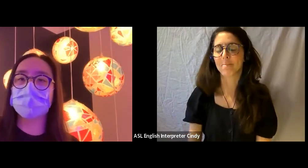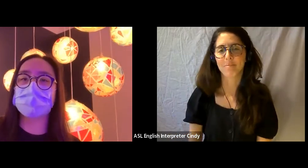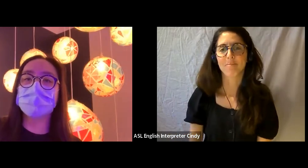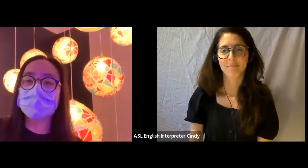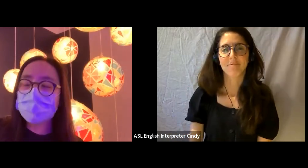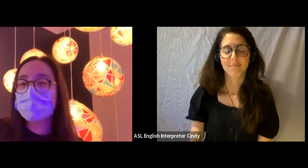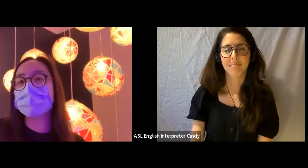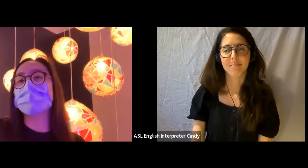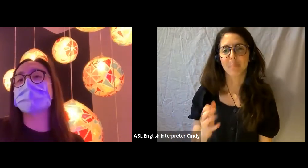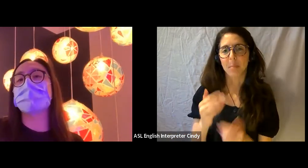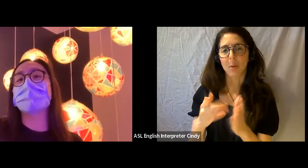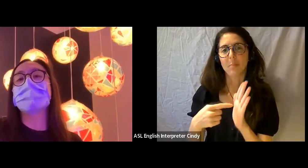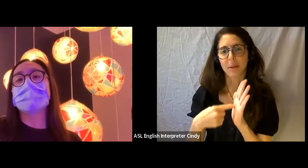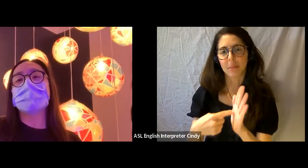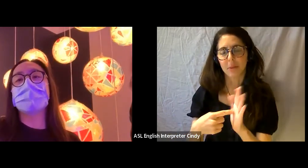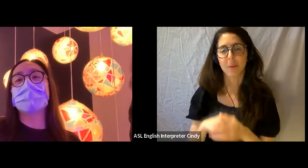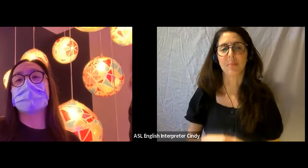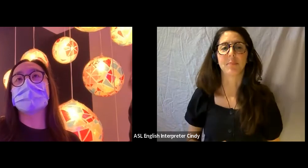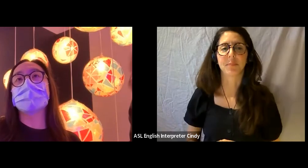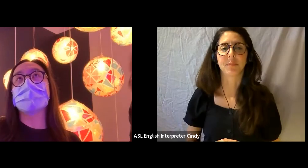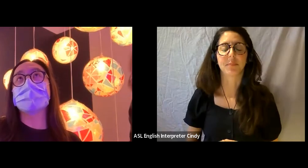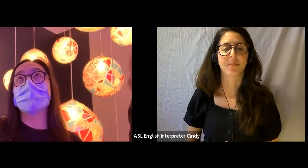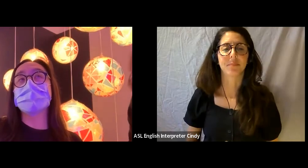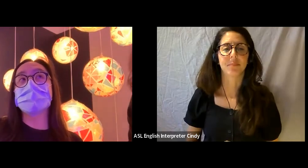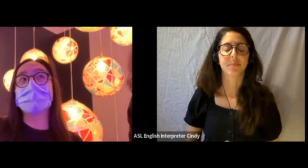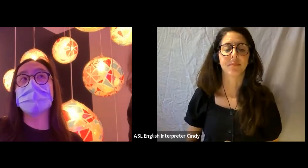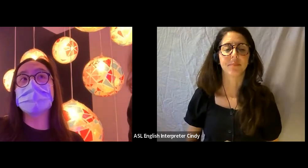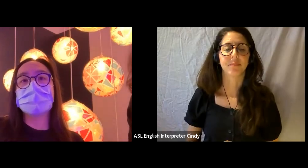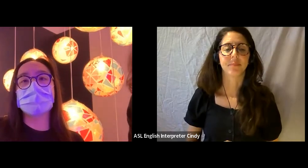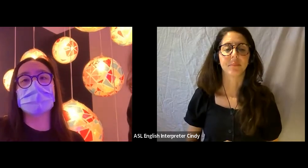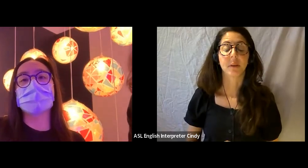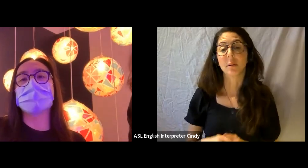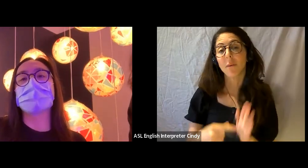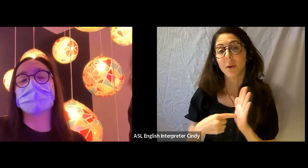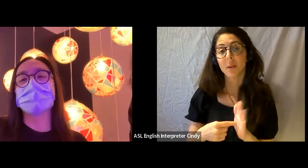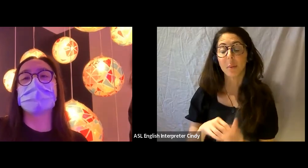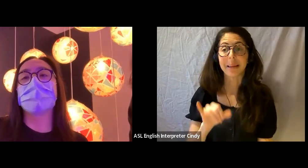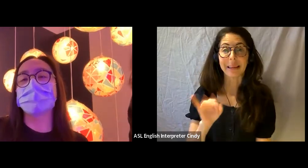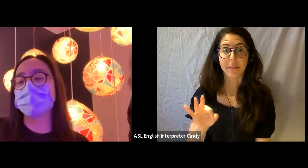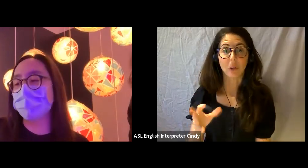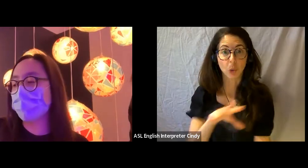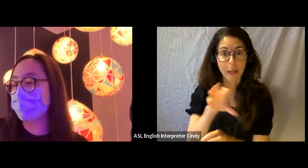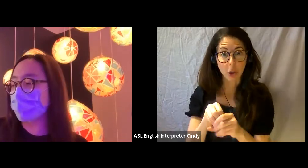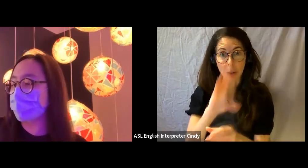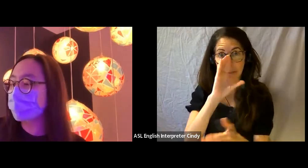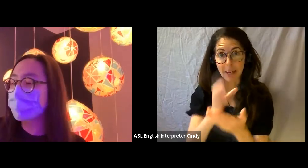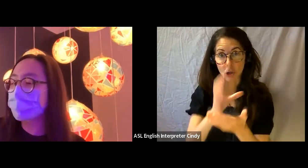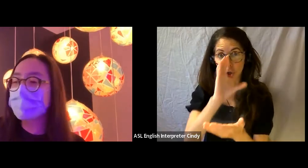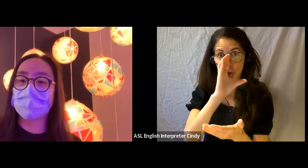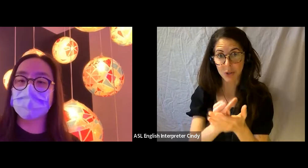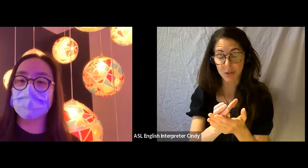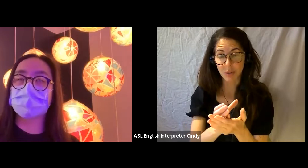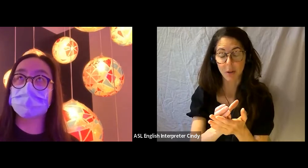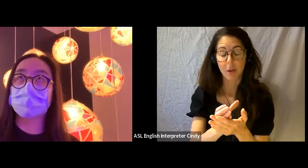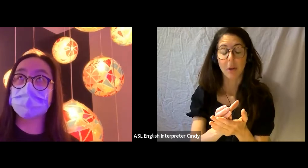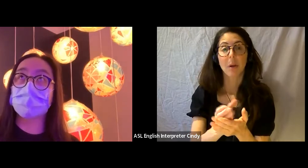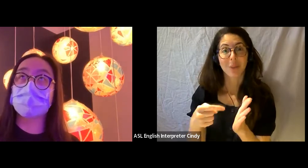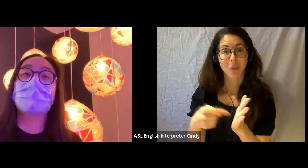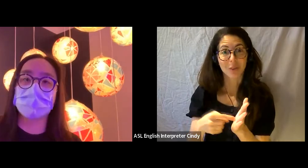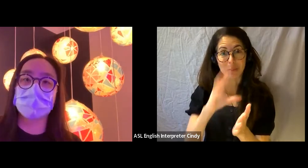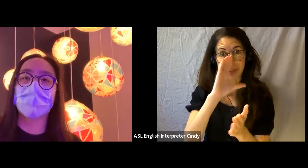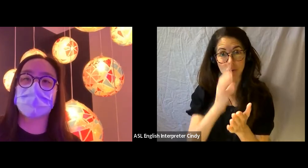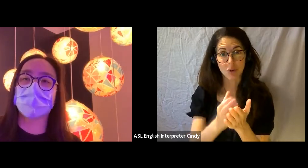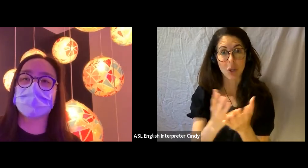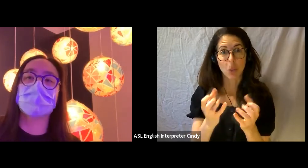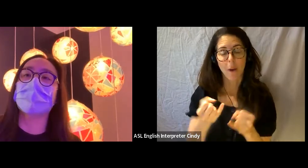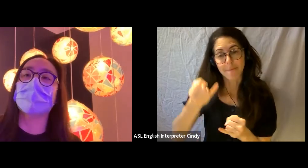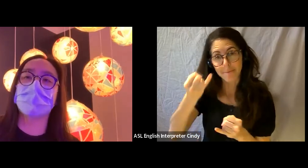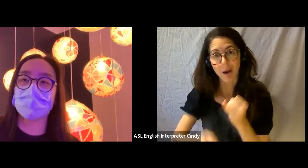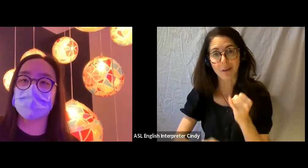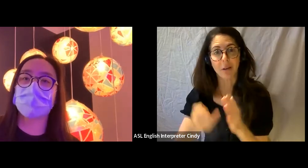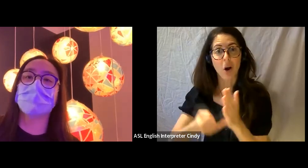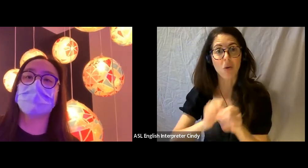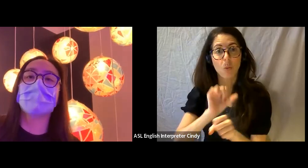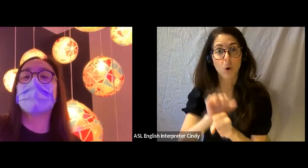so if in the image you include you want to have those final artworks then that would be really great